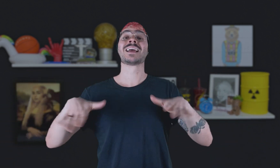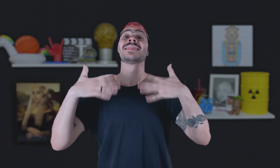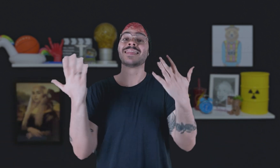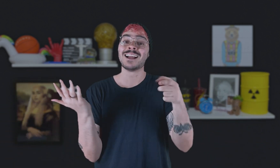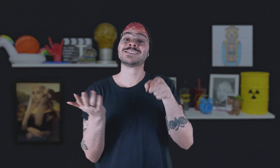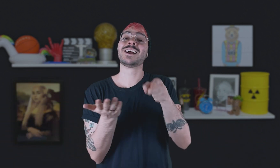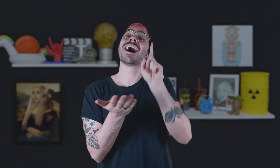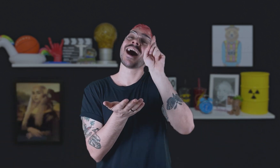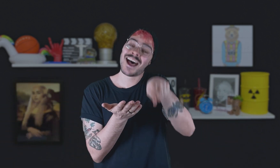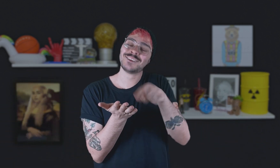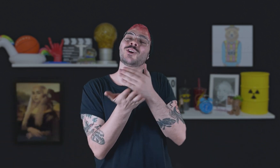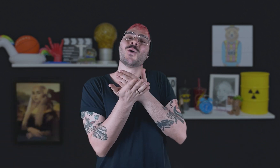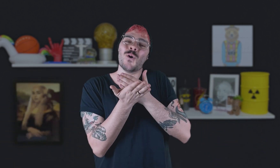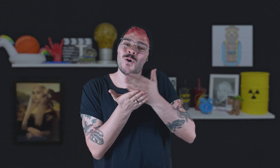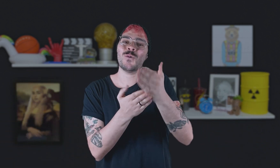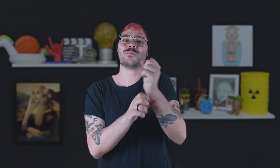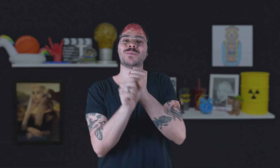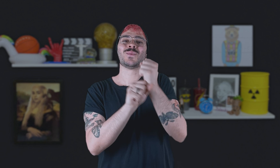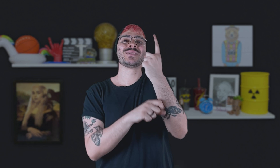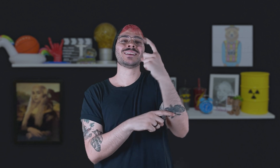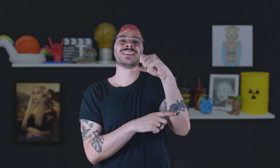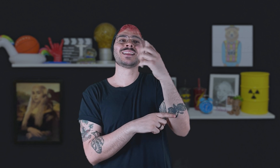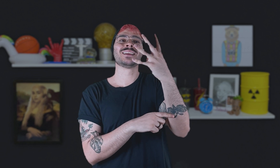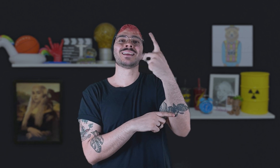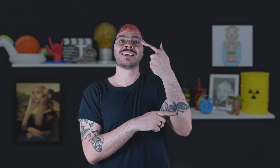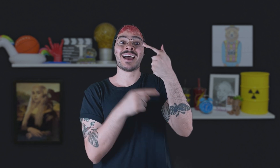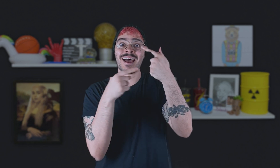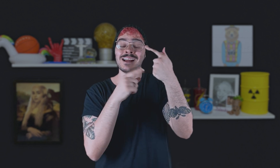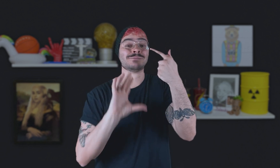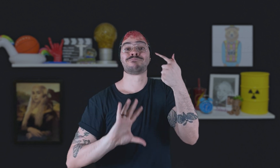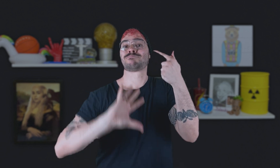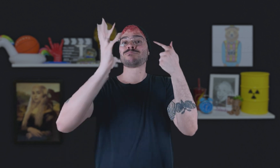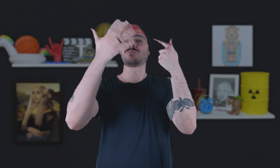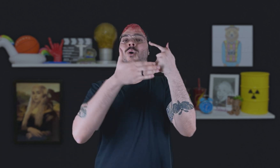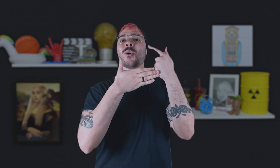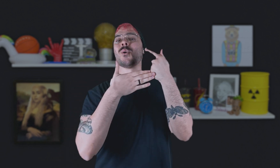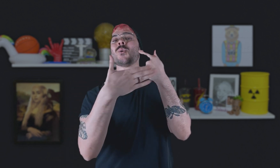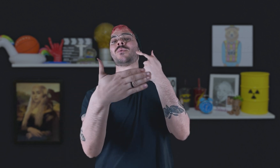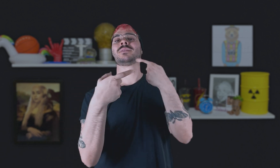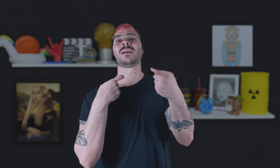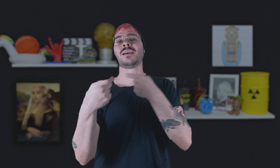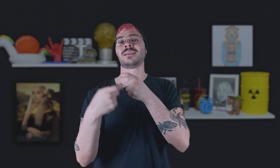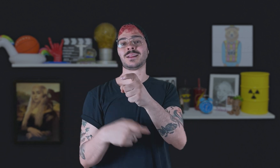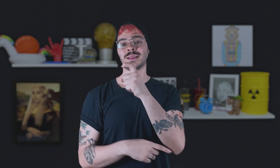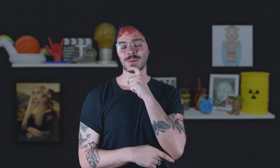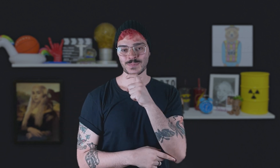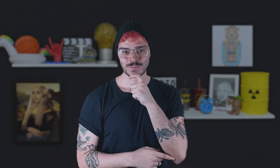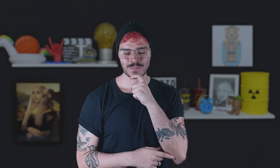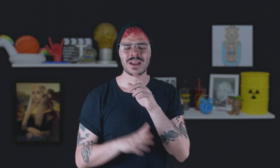That's how the Cold War started, starting in 1947.